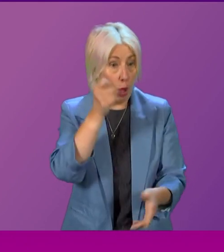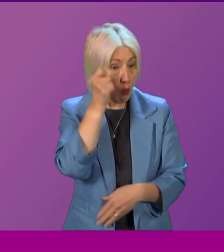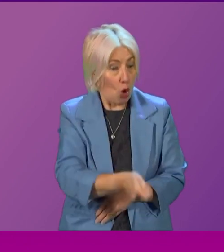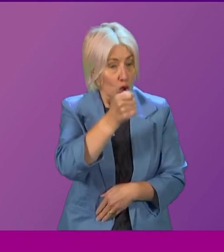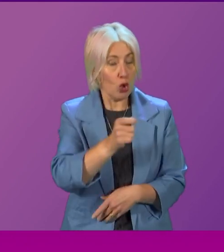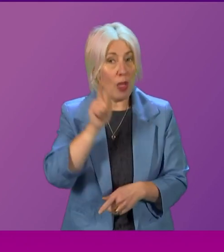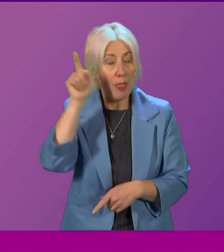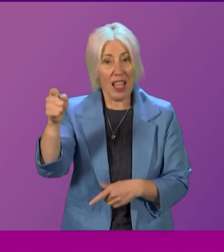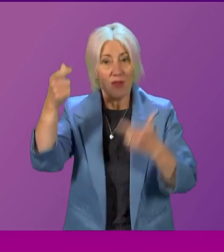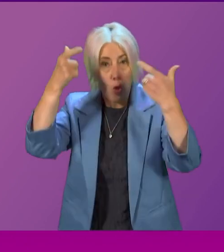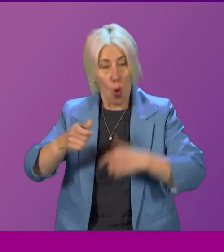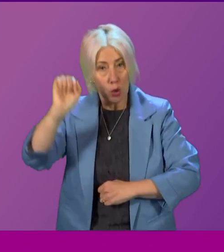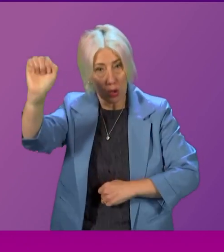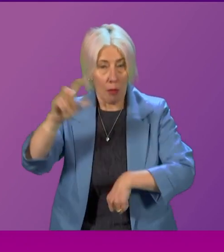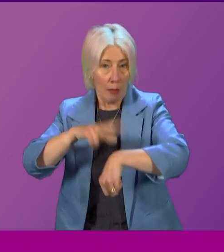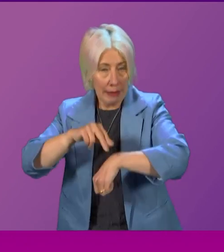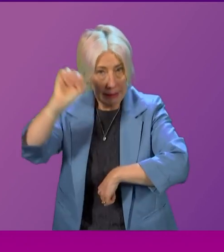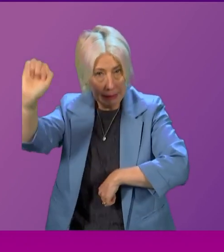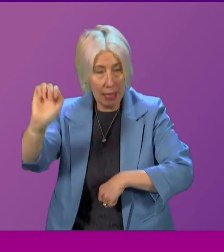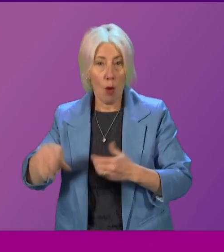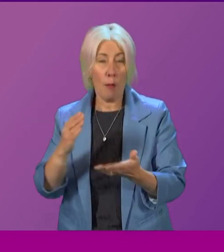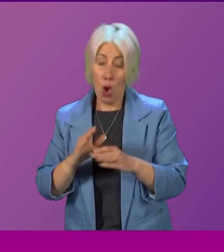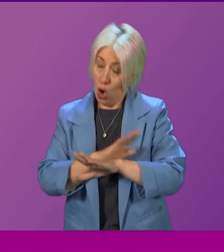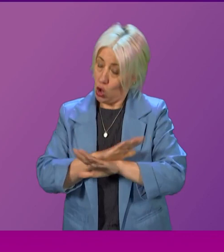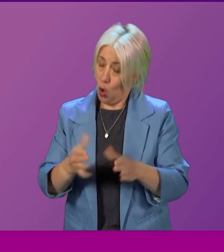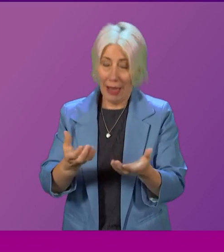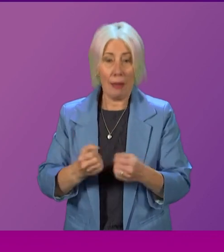authorities, but we want to ensure that we have zero tolerance of that.